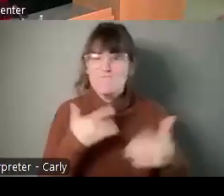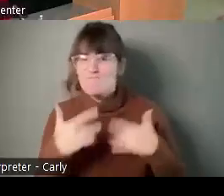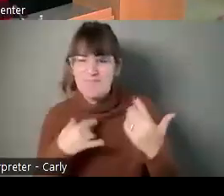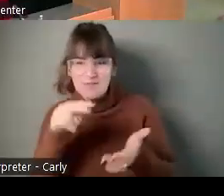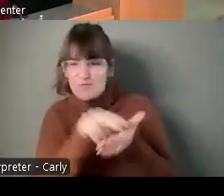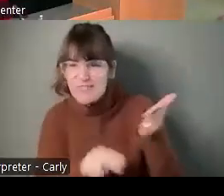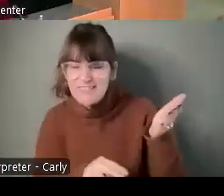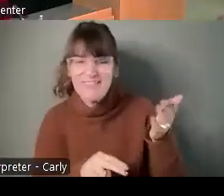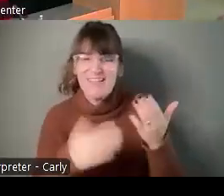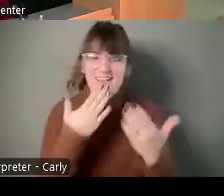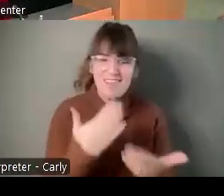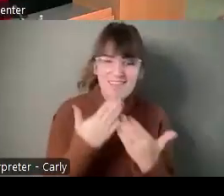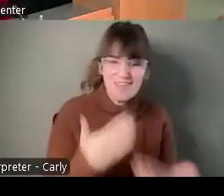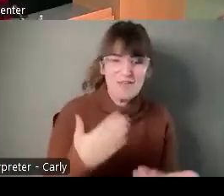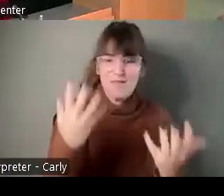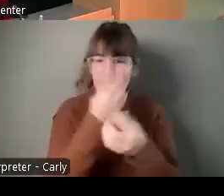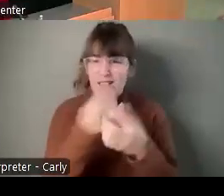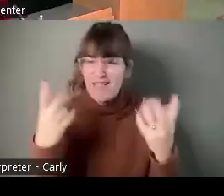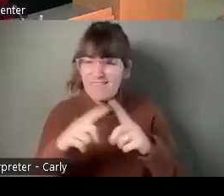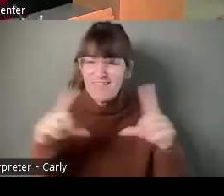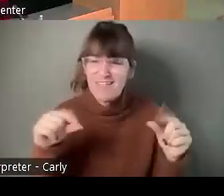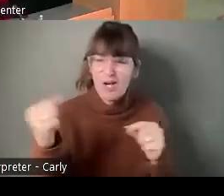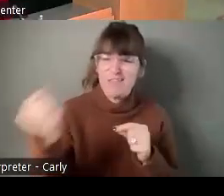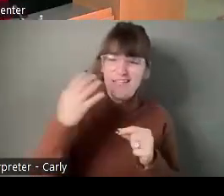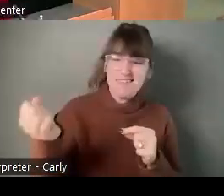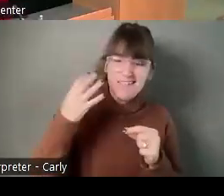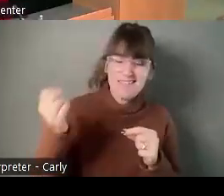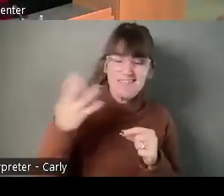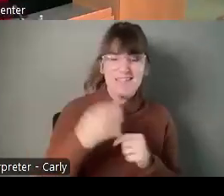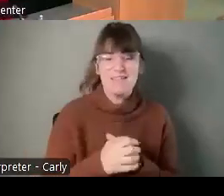Thank you so much for the lovely cards you've been sending to me. They really mean a lot to me and